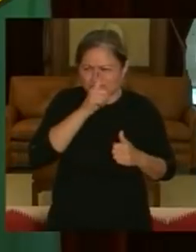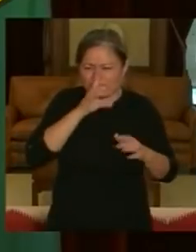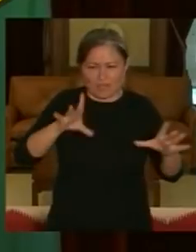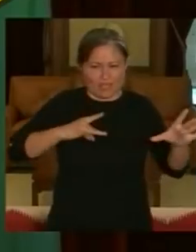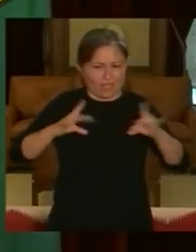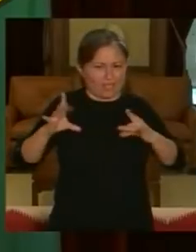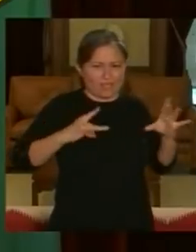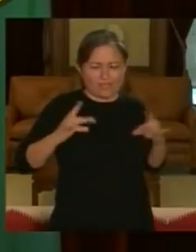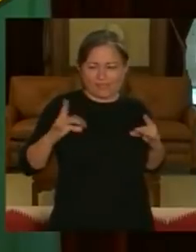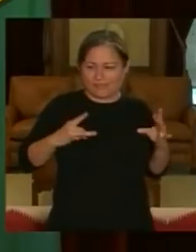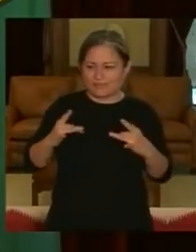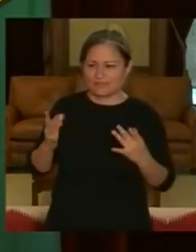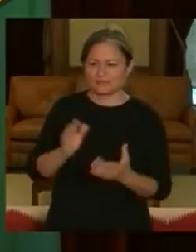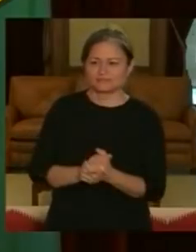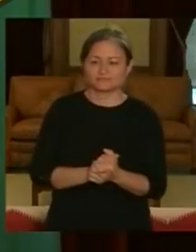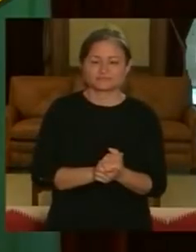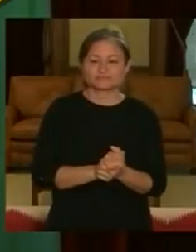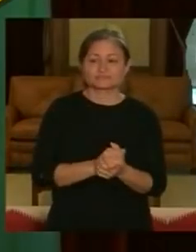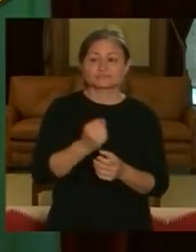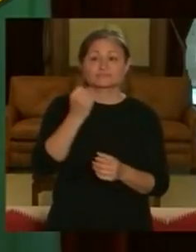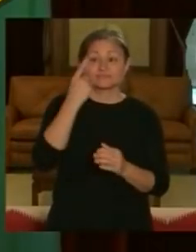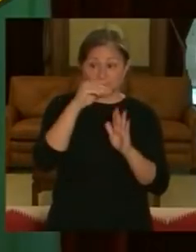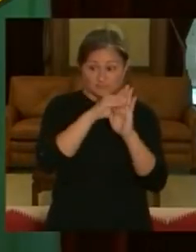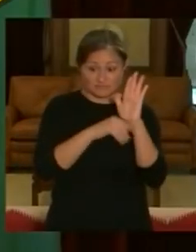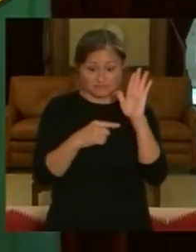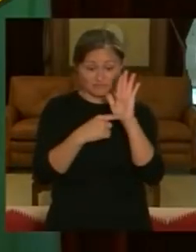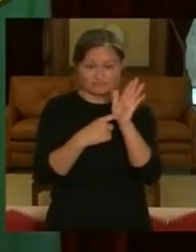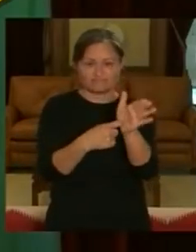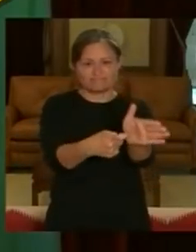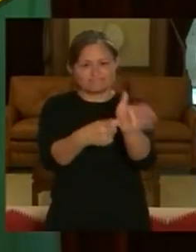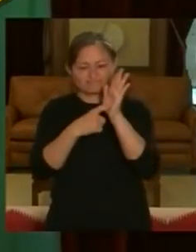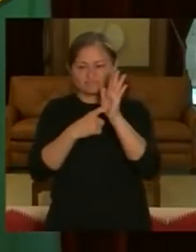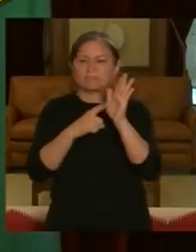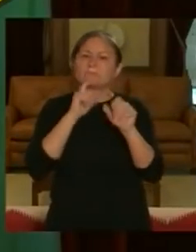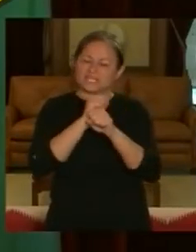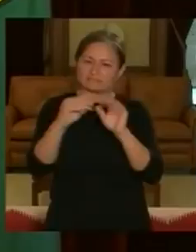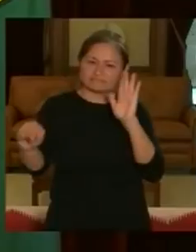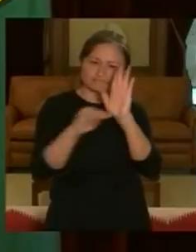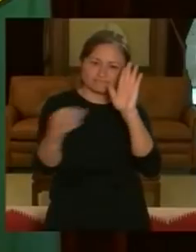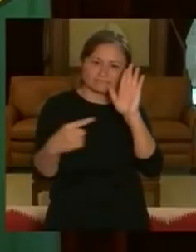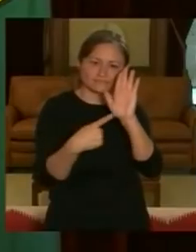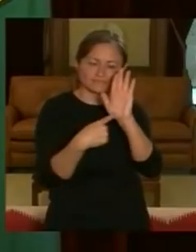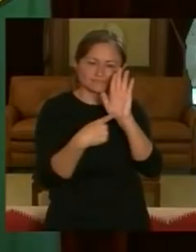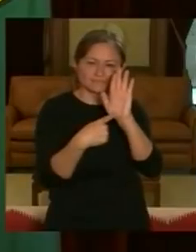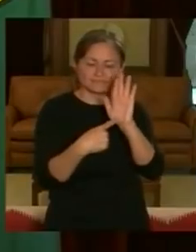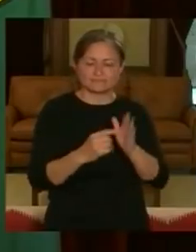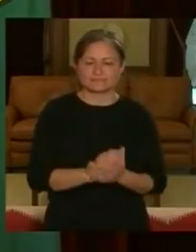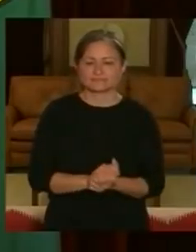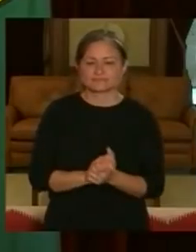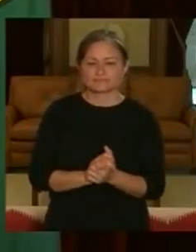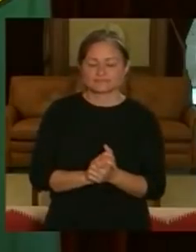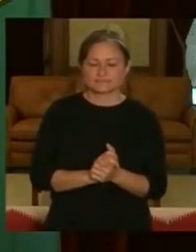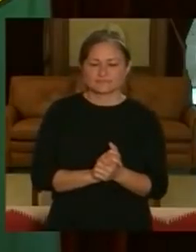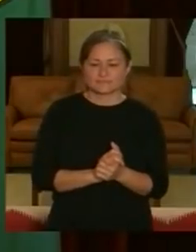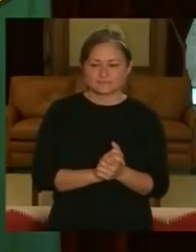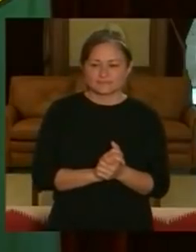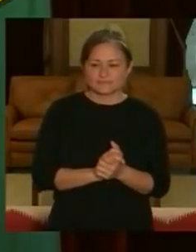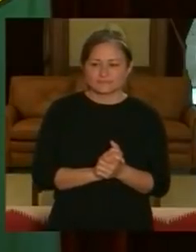EVERYONE KNOWS THAT ALL OF OUR LOVED ONES ARE AT RISK HERE. BUT MAKE THE MISTAKE, THIS ORDER WILL BE ENFORCEABLE BY